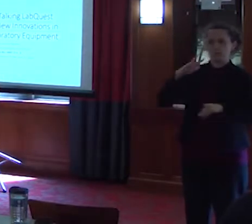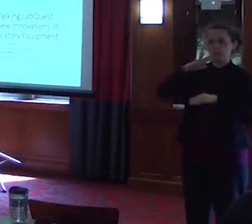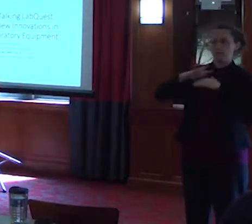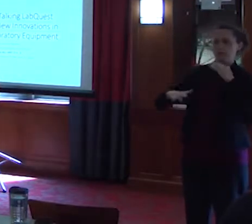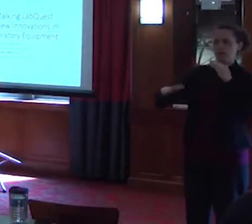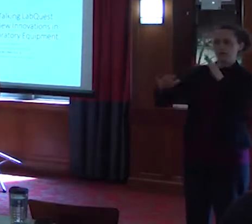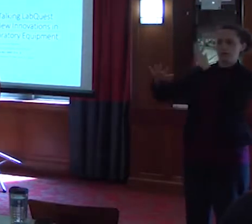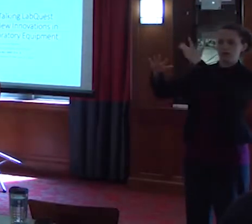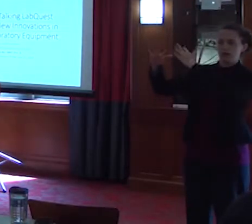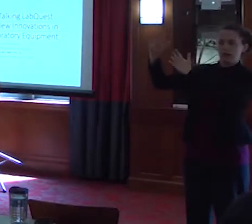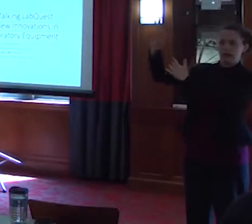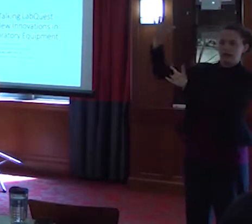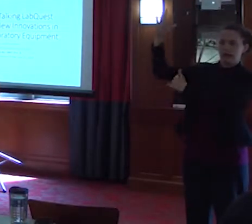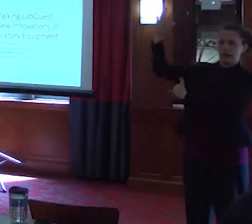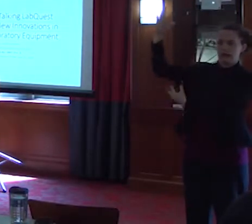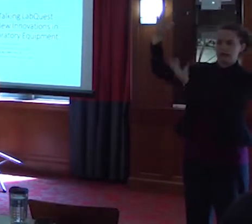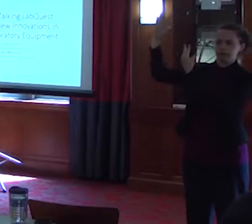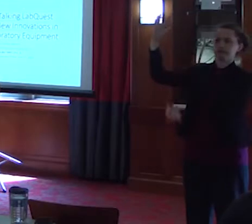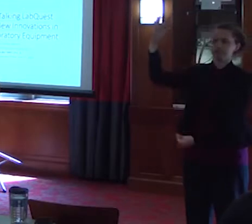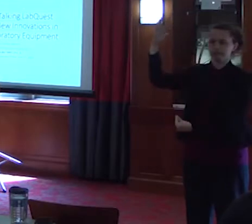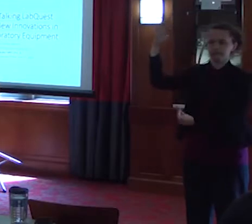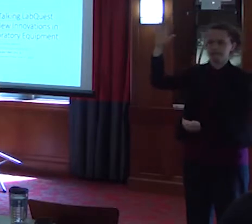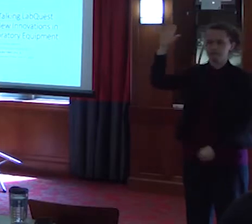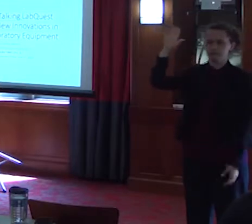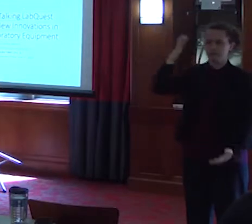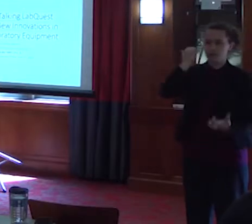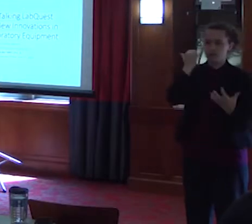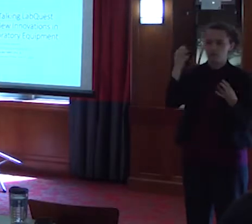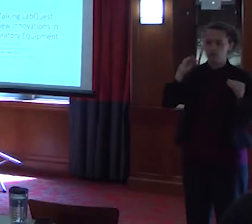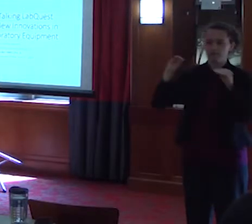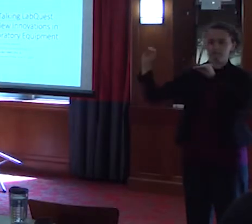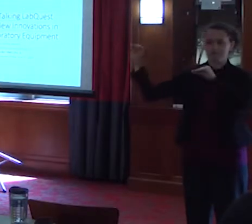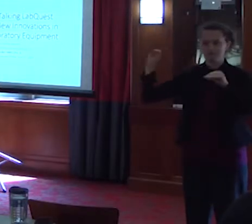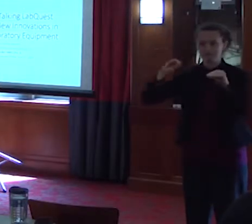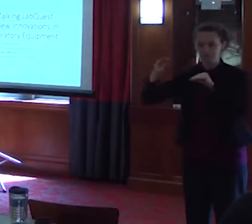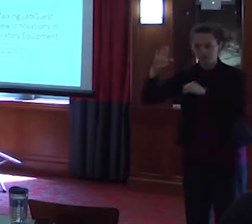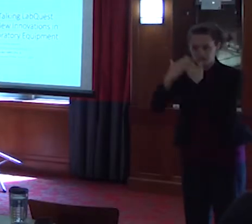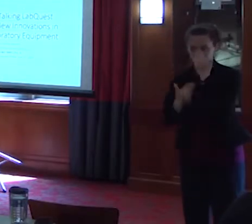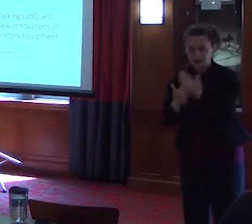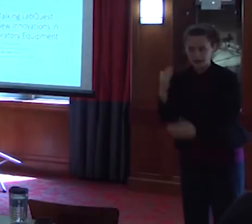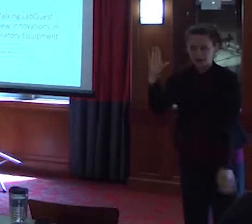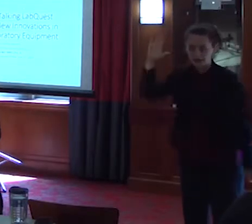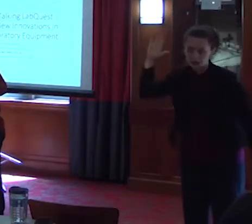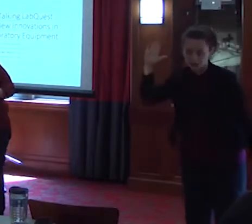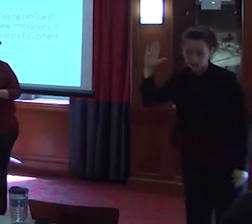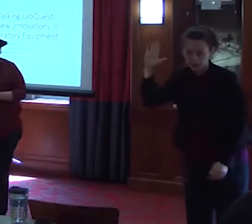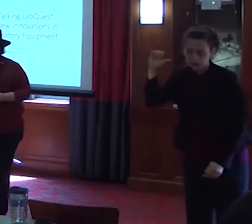There are still going to be instances where you do in fact need a sighted helper.